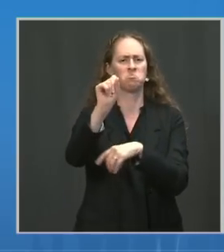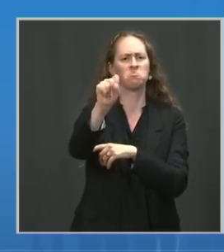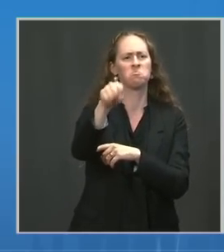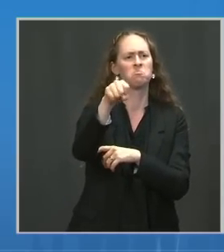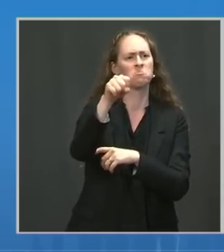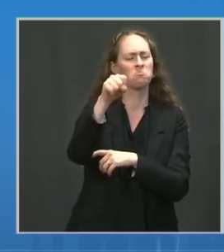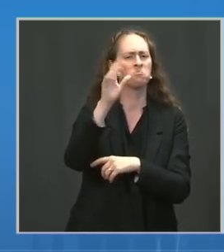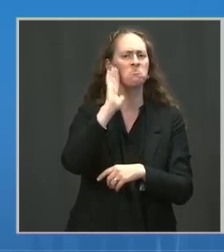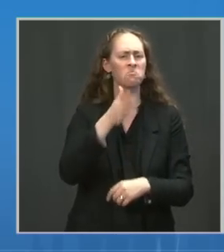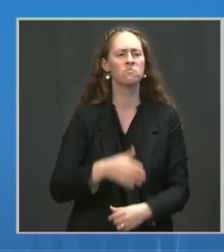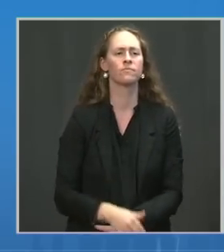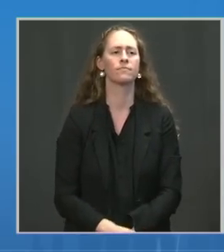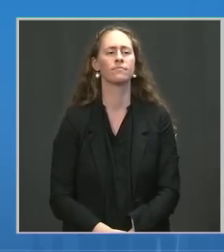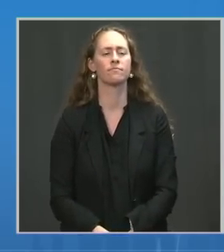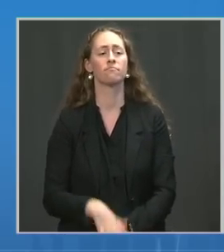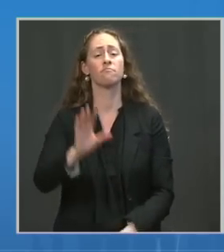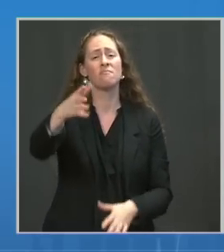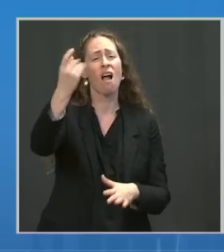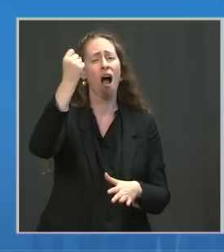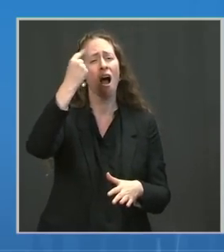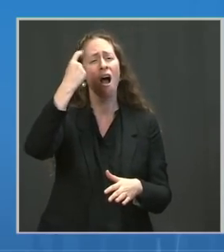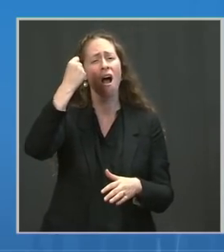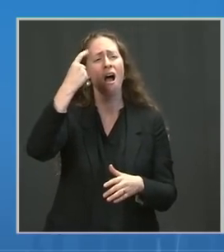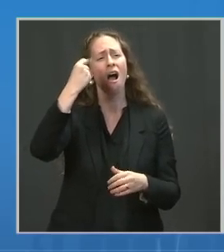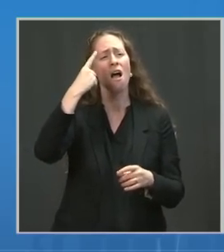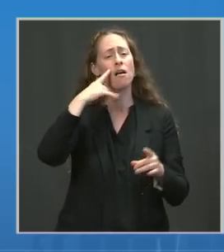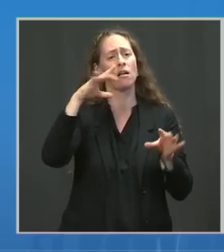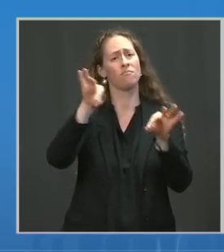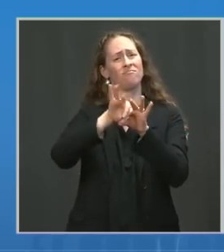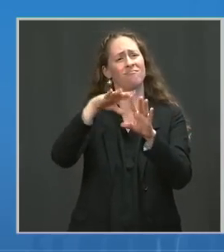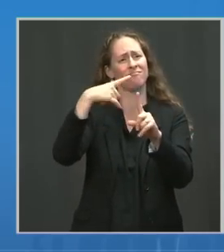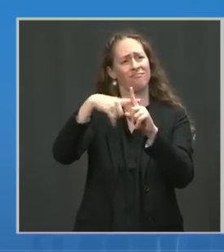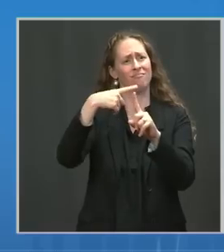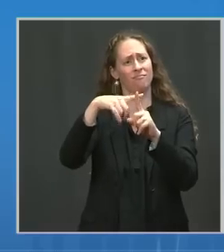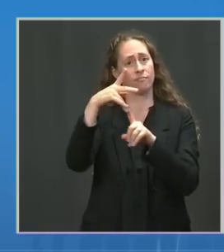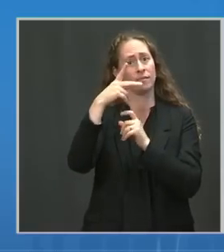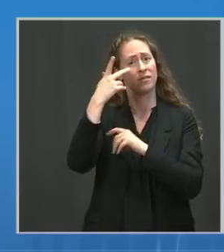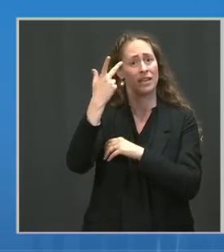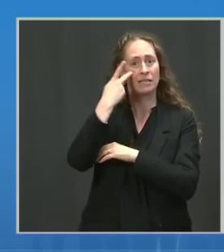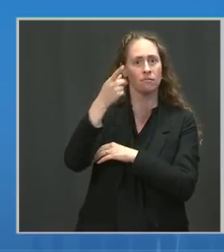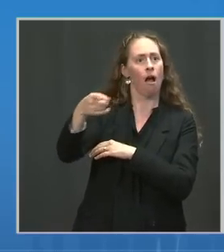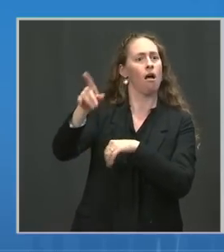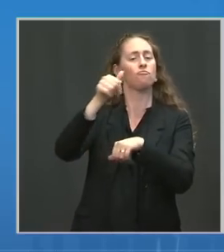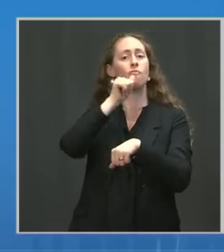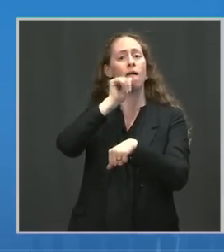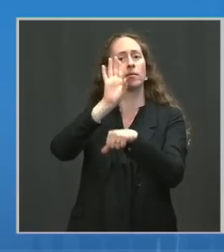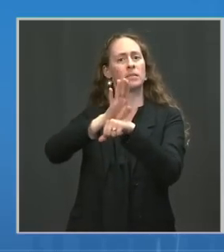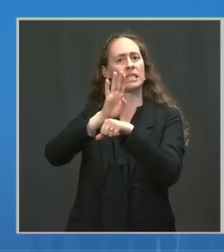At the same time, I think it's really encouraging that we're seeing the private sector follow. I mentioned Walmart, Disney,